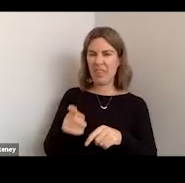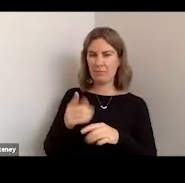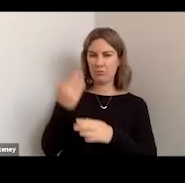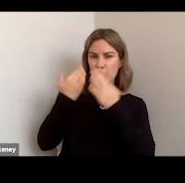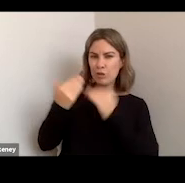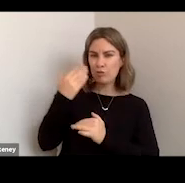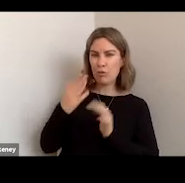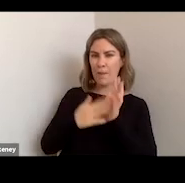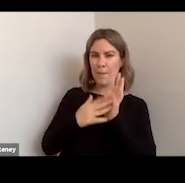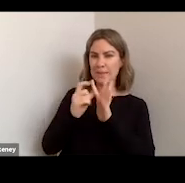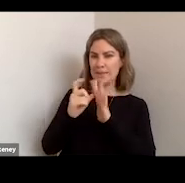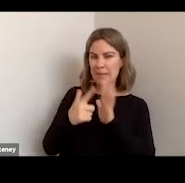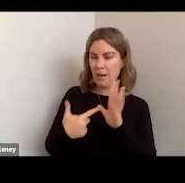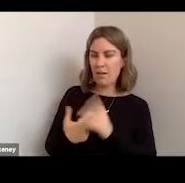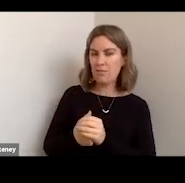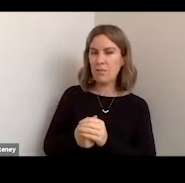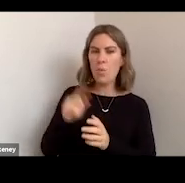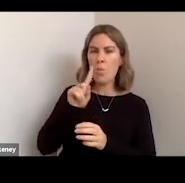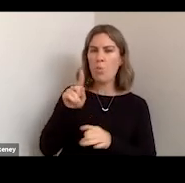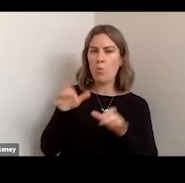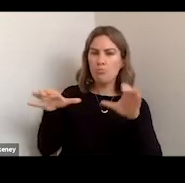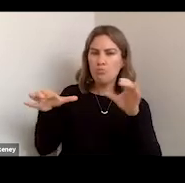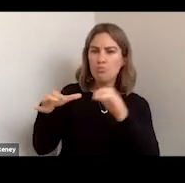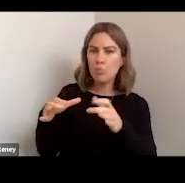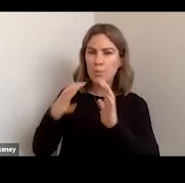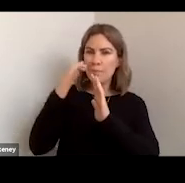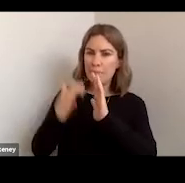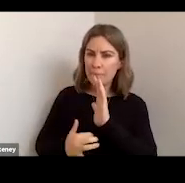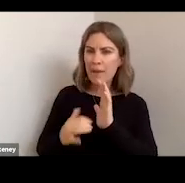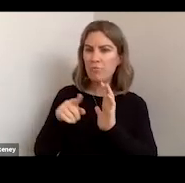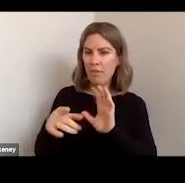they connect to, what links do they connect to, are they on Instagram,